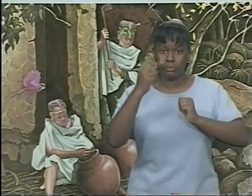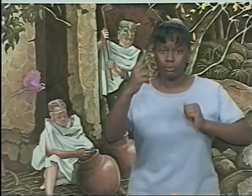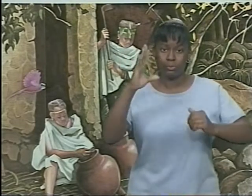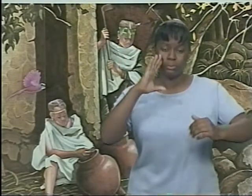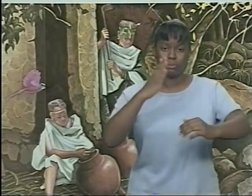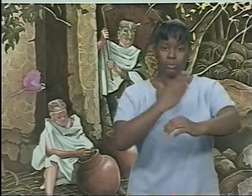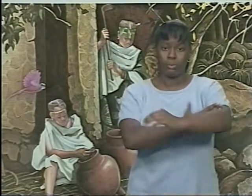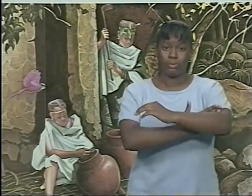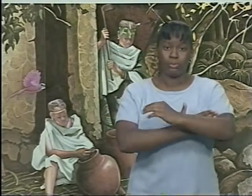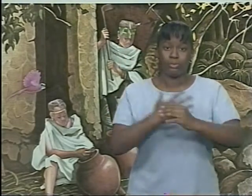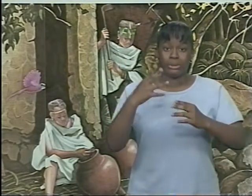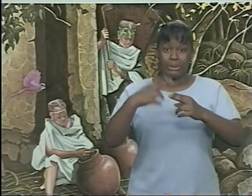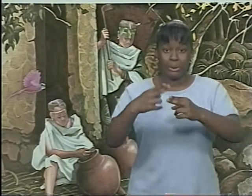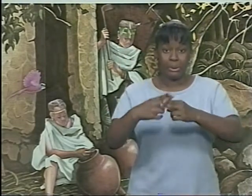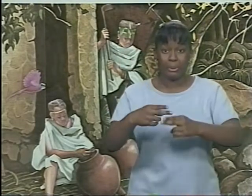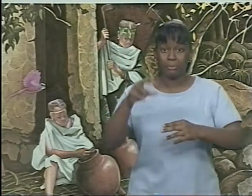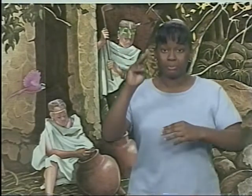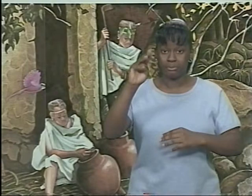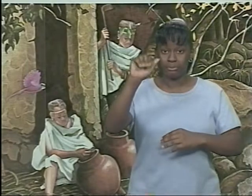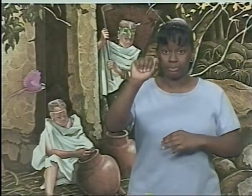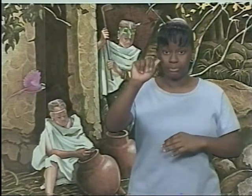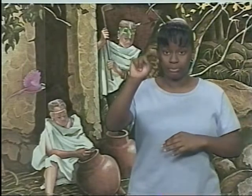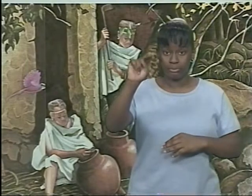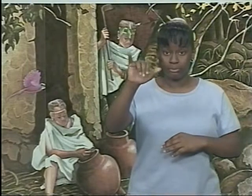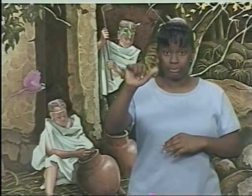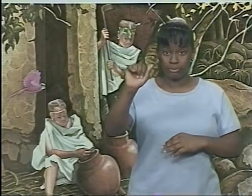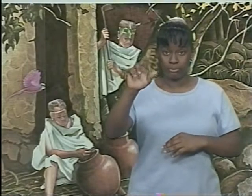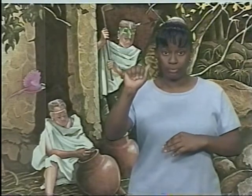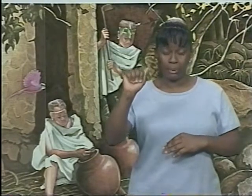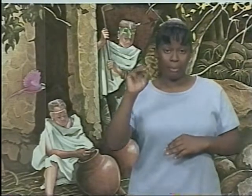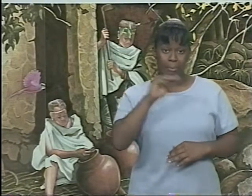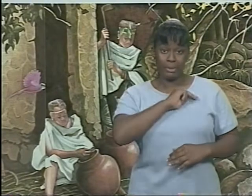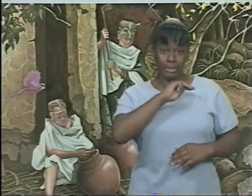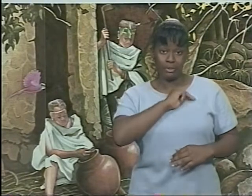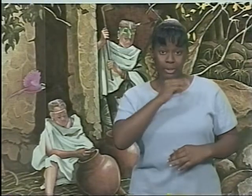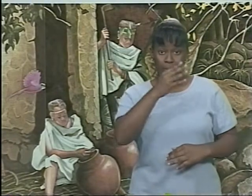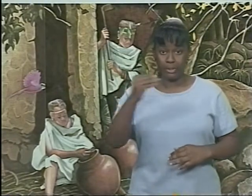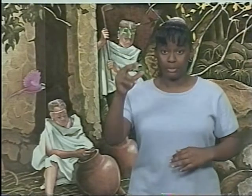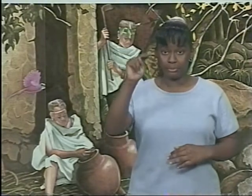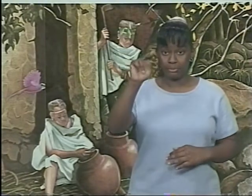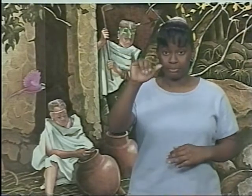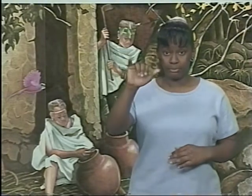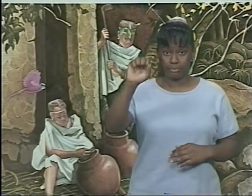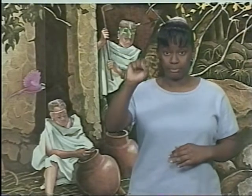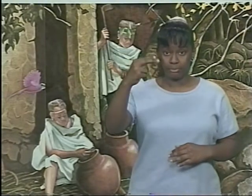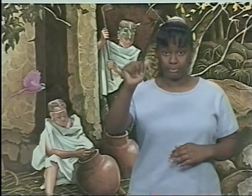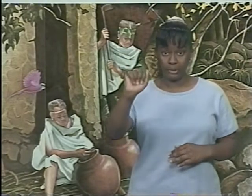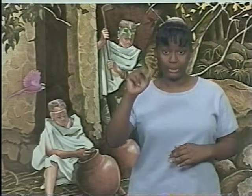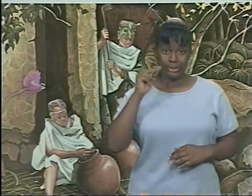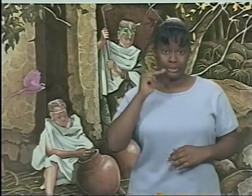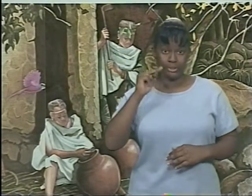two daughters, who were called Manyara and Nyasha. Everyone agreed that Manyara and Nyasha were